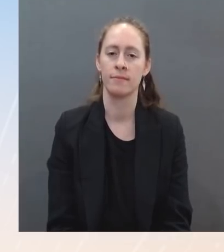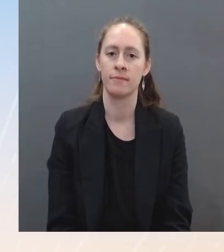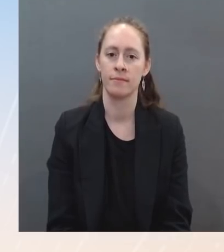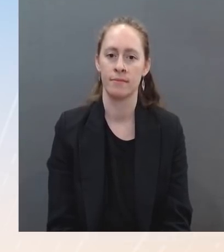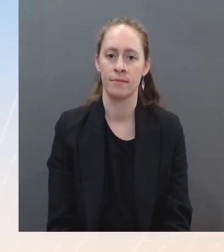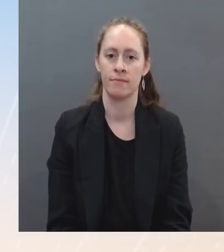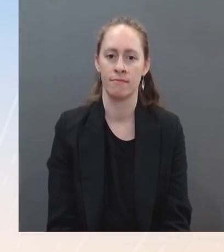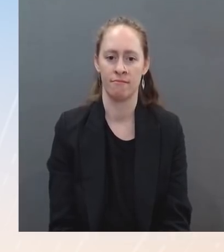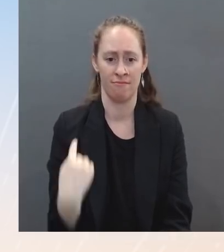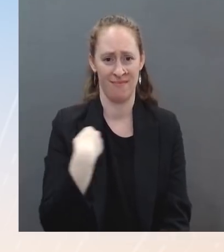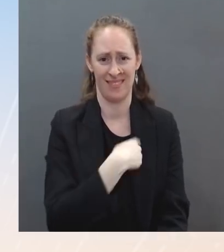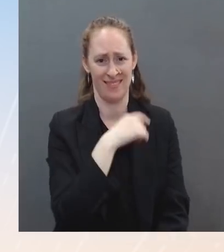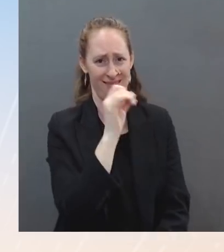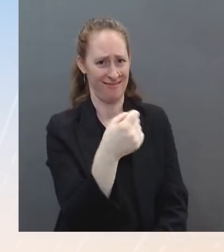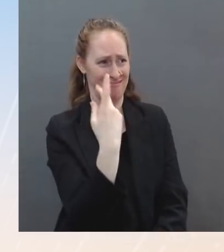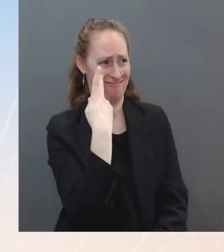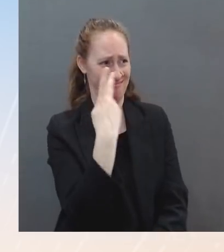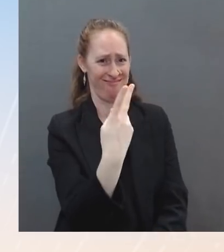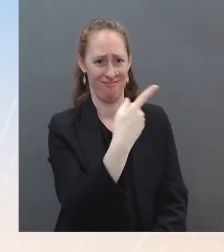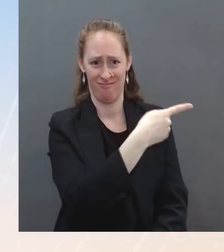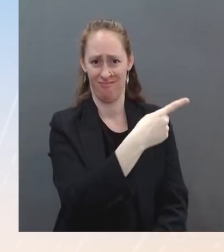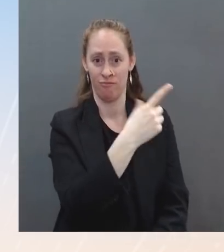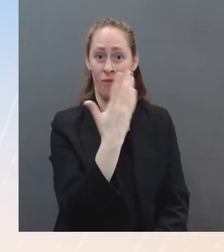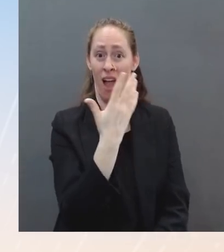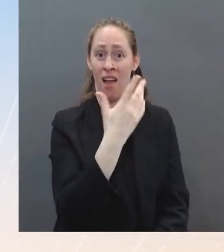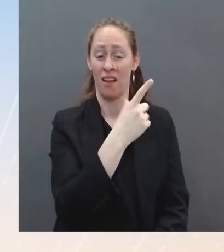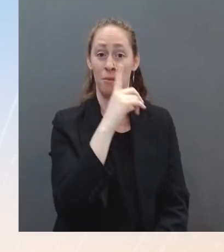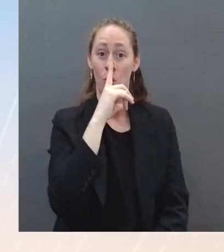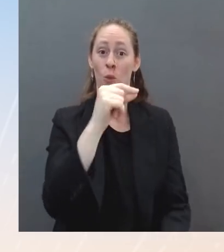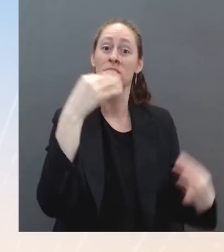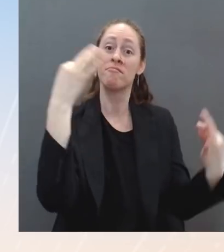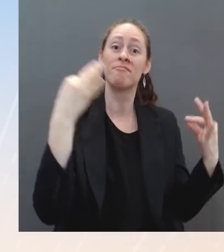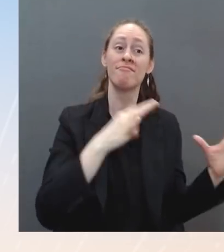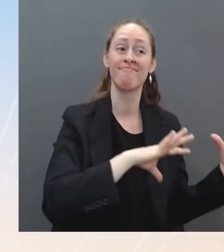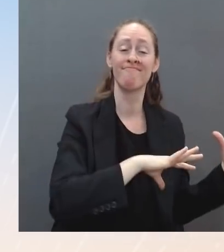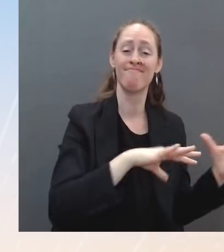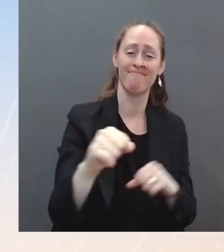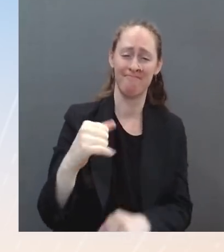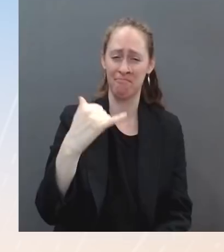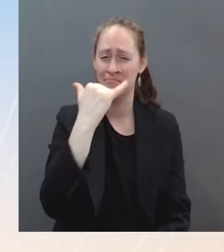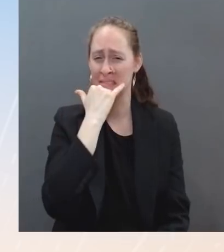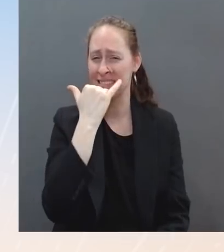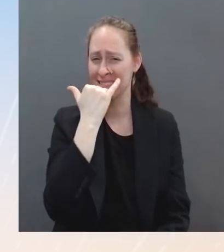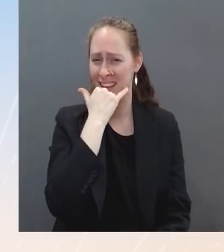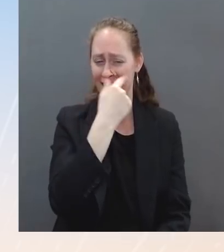They are working to re-define the intentional the -- the initial, I should say --